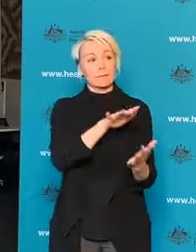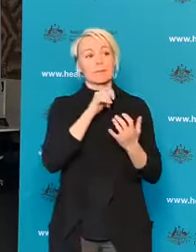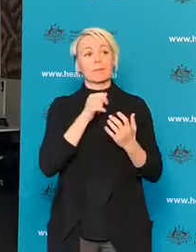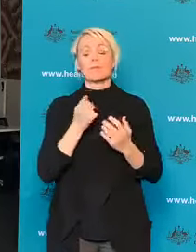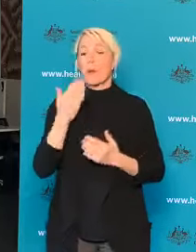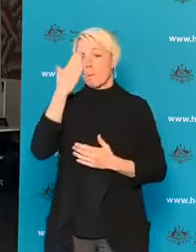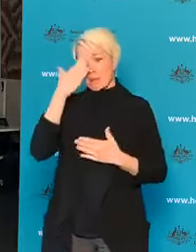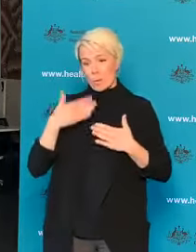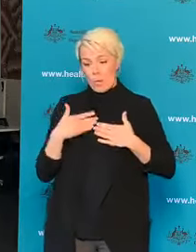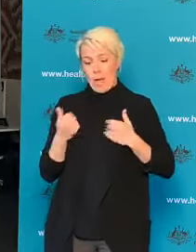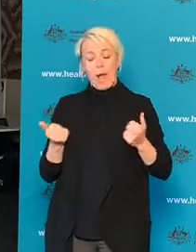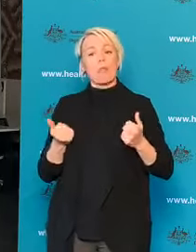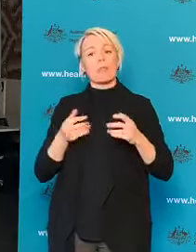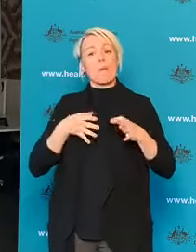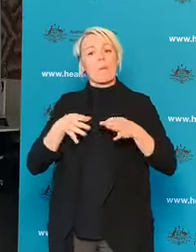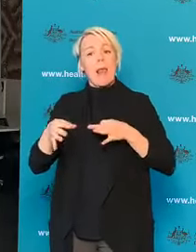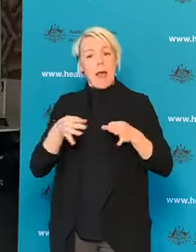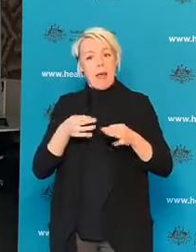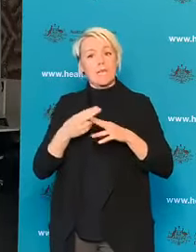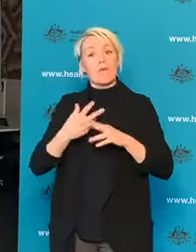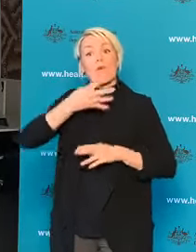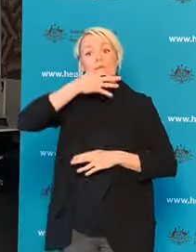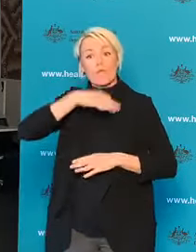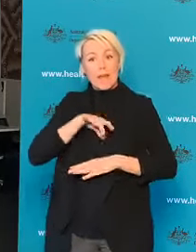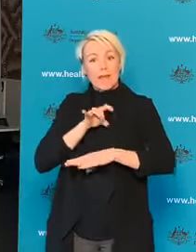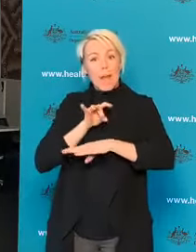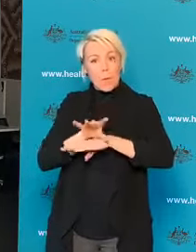sessions of counselling for people who are experiencing mental health